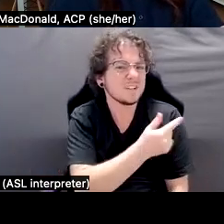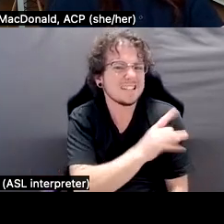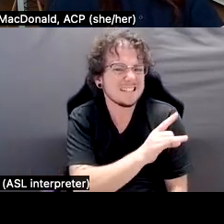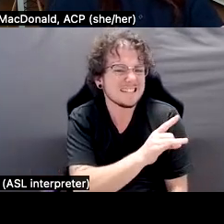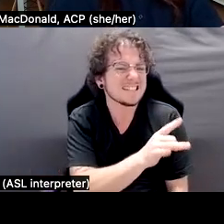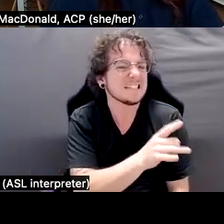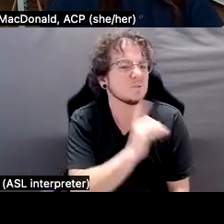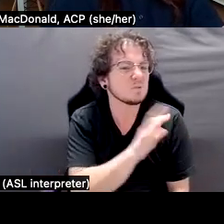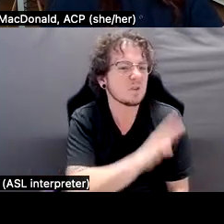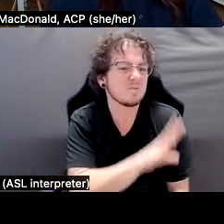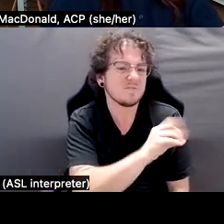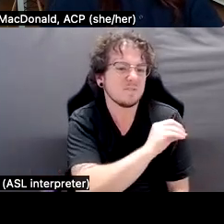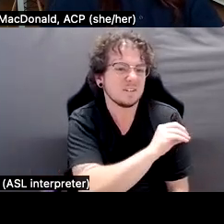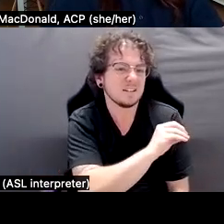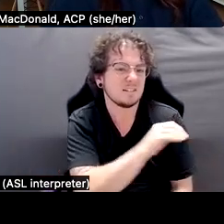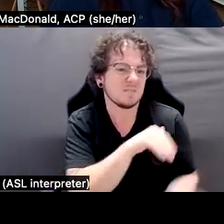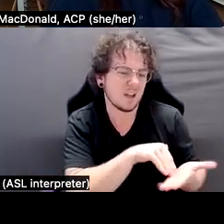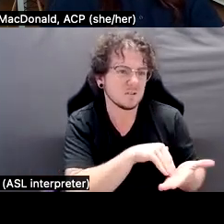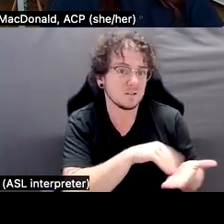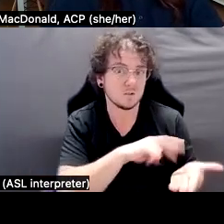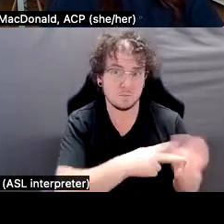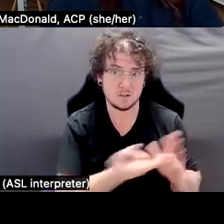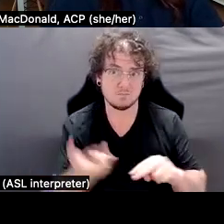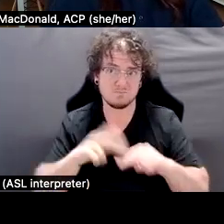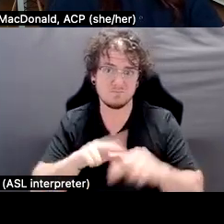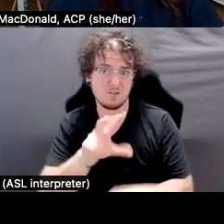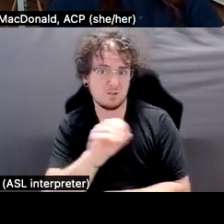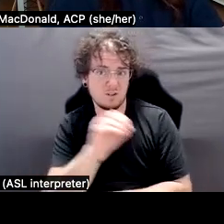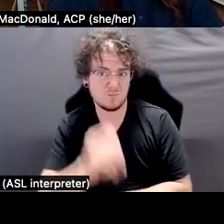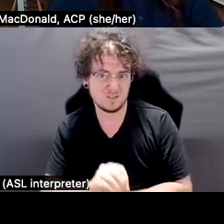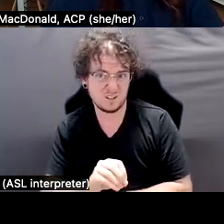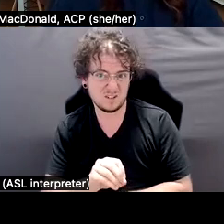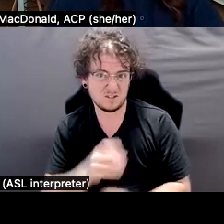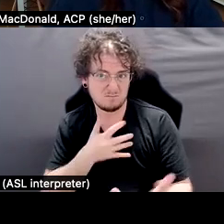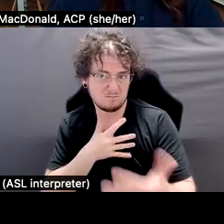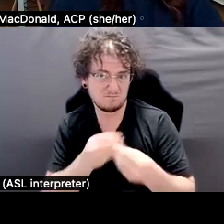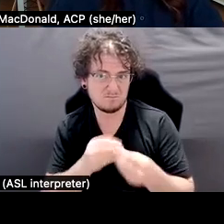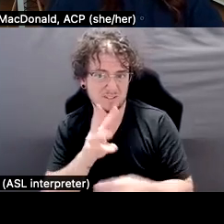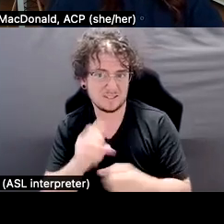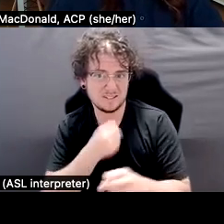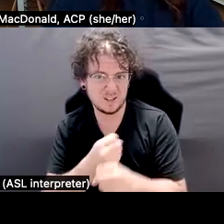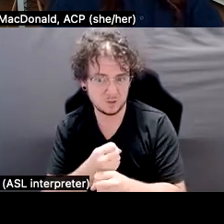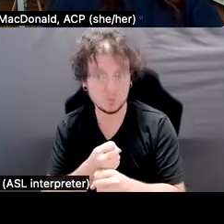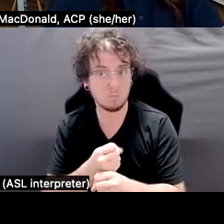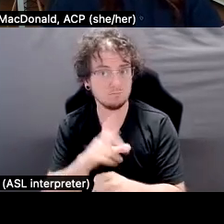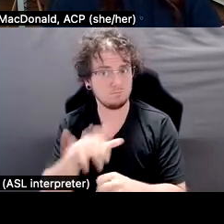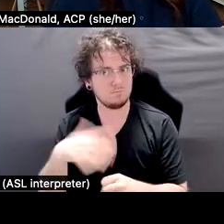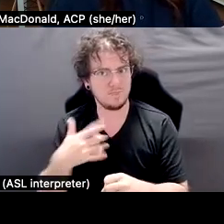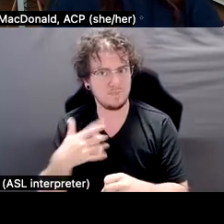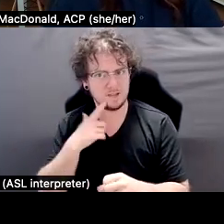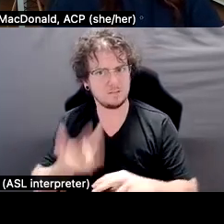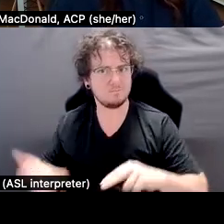which is a 30% increase over six years. This is definitely a meaningful jump as inflation has only